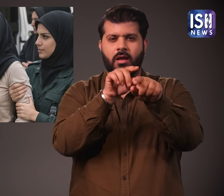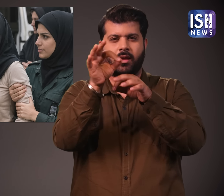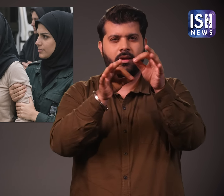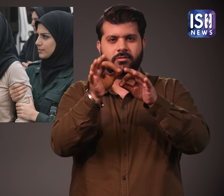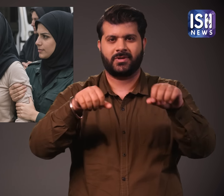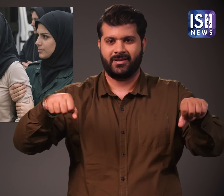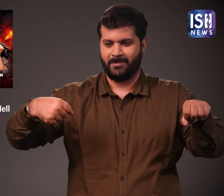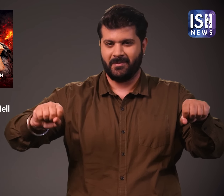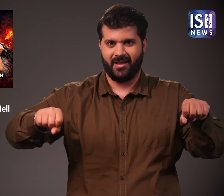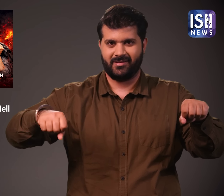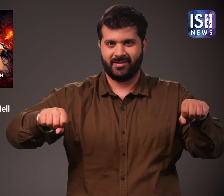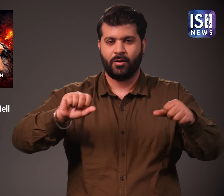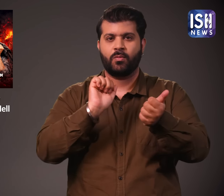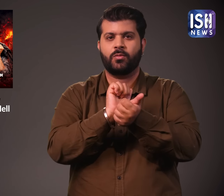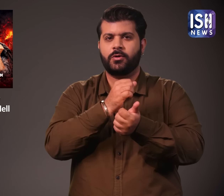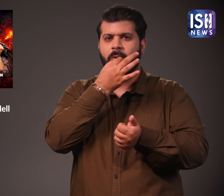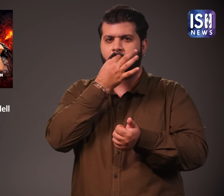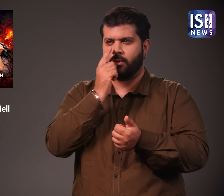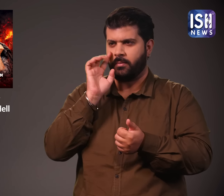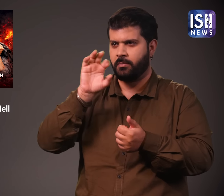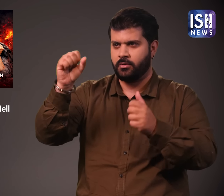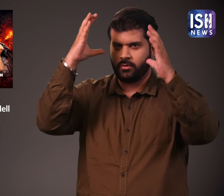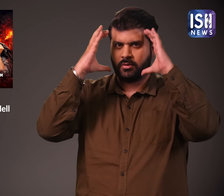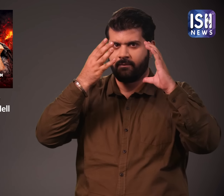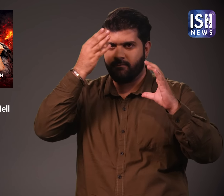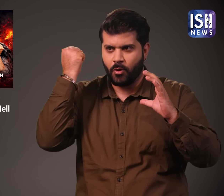For example, just like we have traffic police who check whether someone is wearing a helmet,